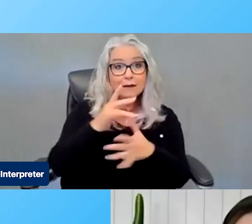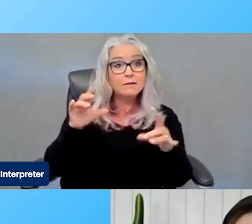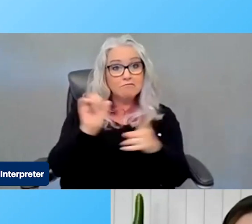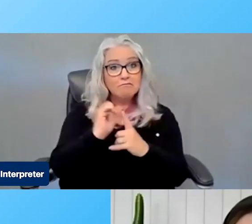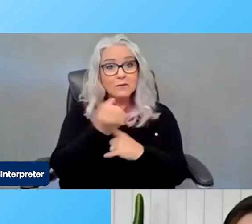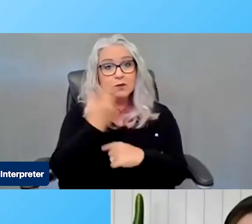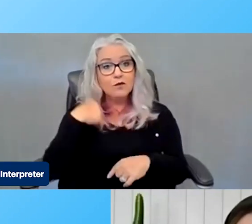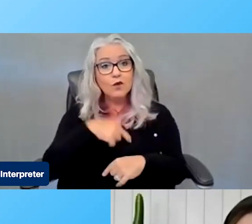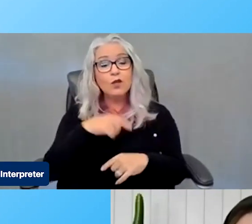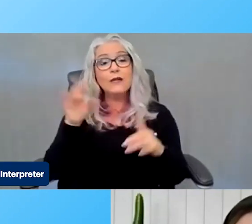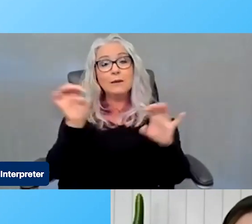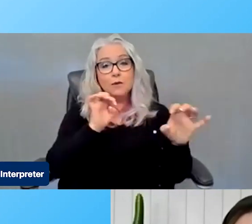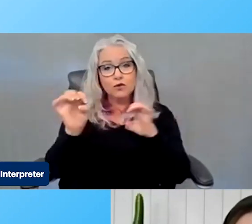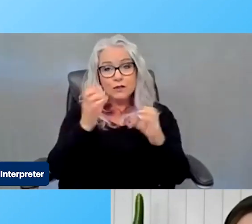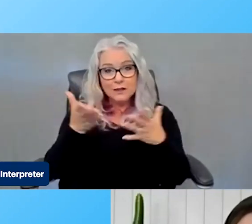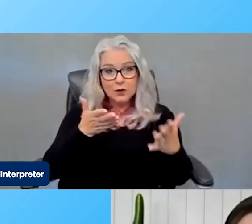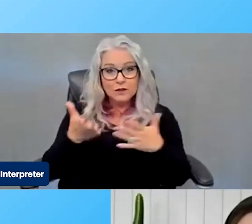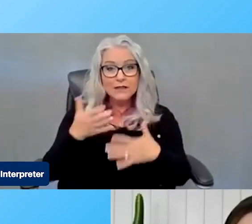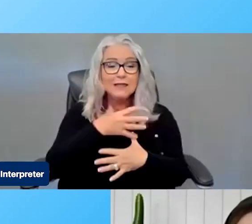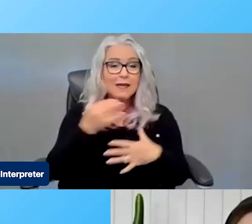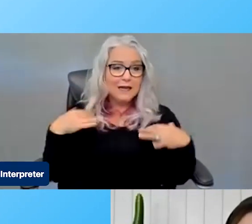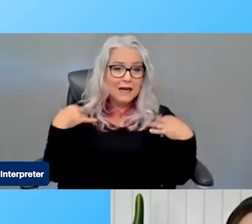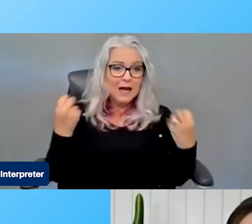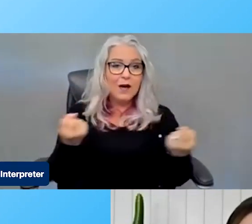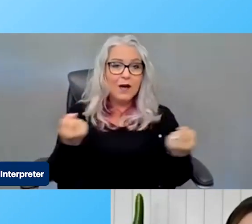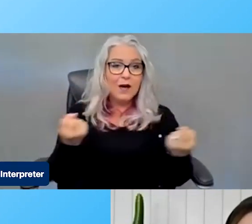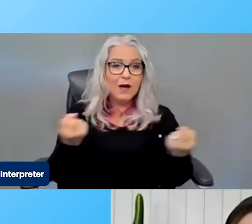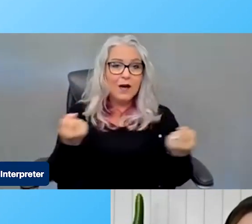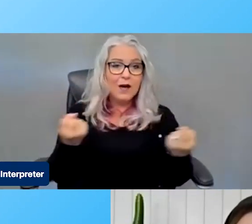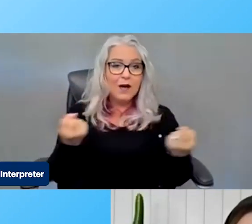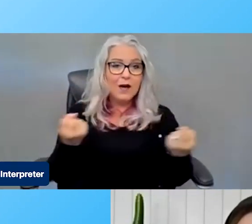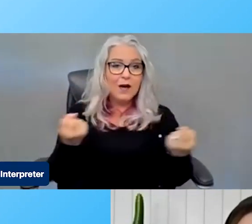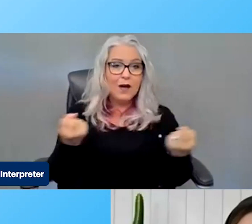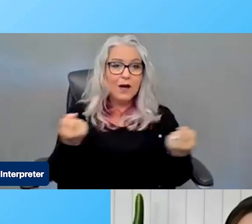And healthcare. On the disaster side I worked on